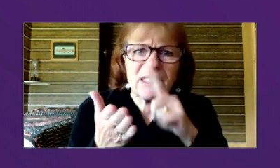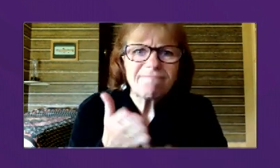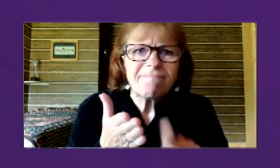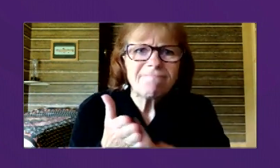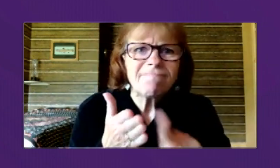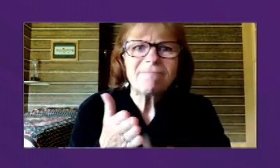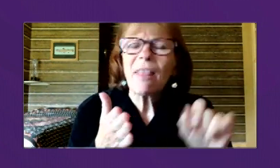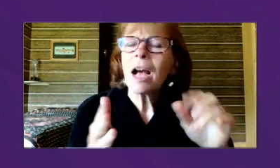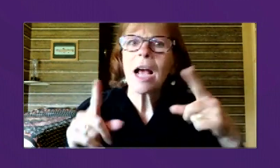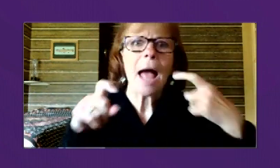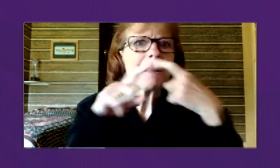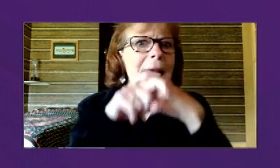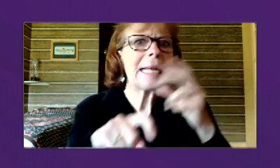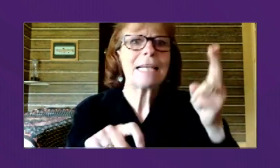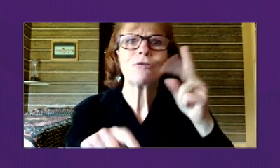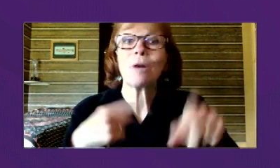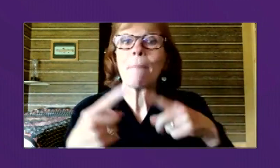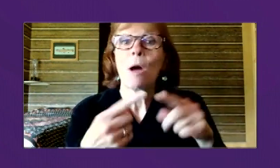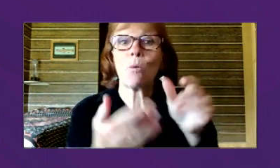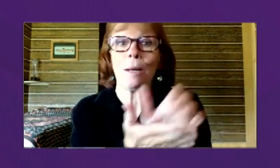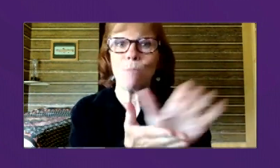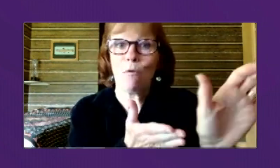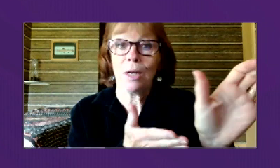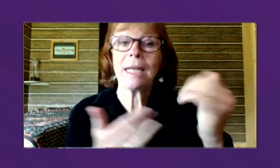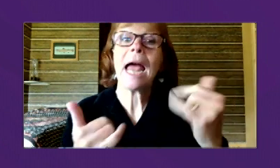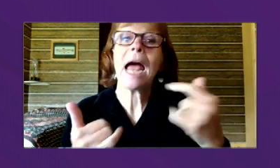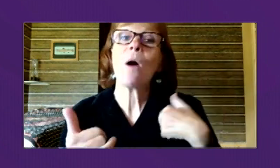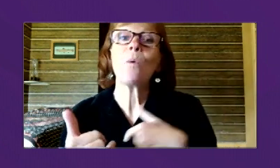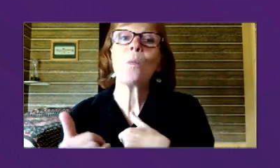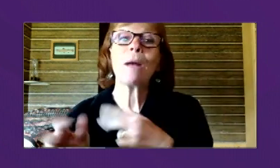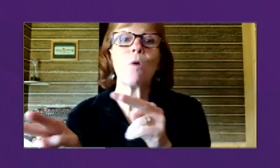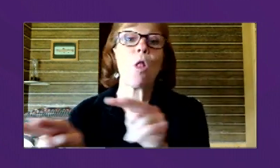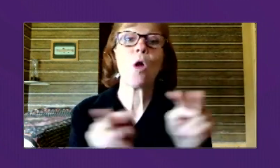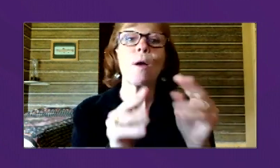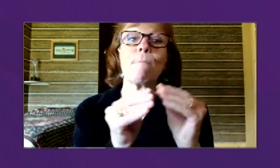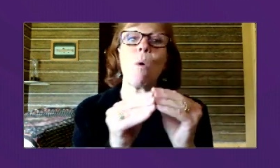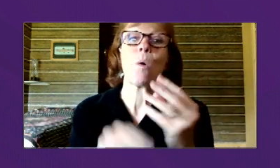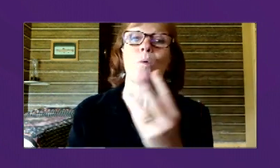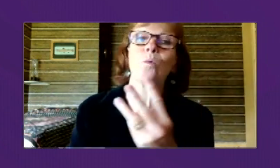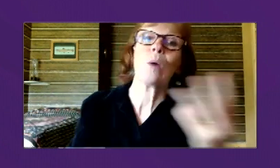We're gonna move a little bit further out west for our next example and our next compelling question,